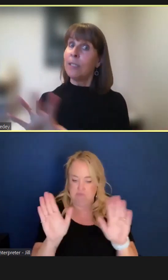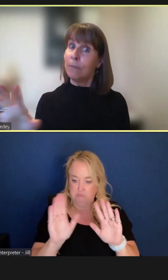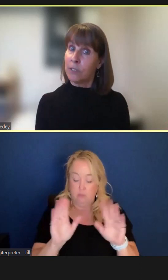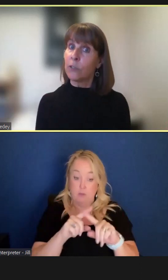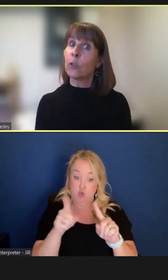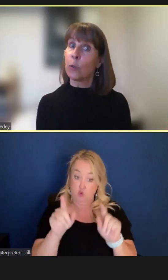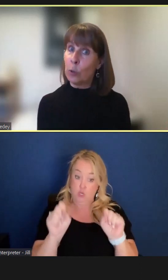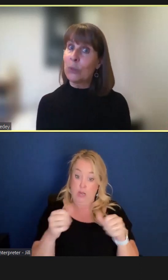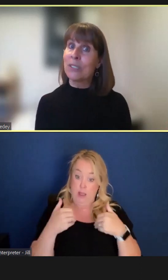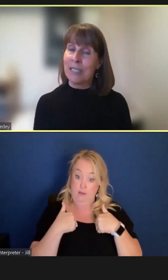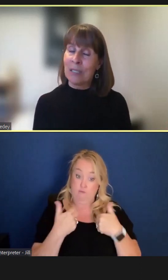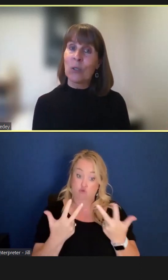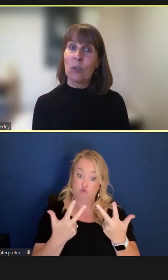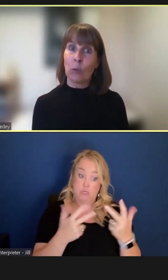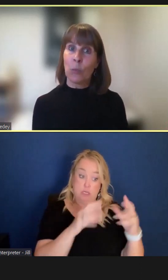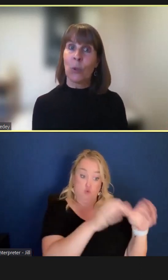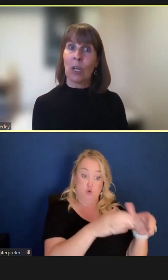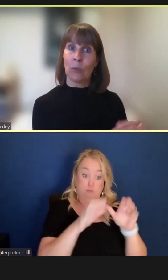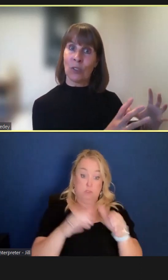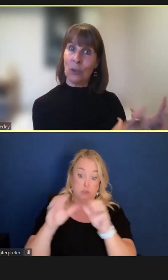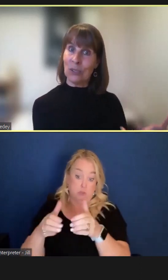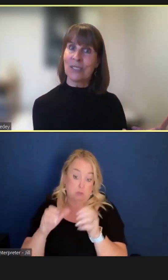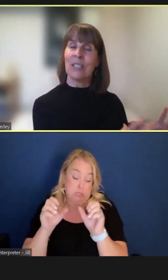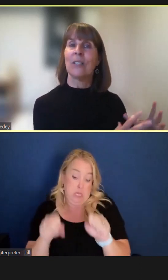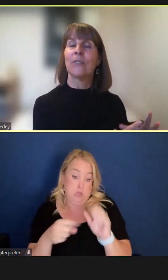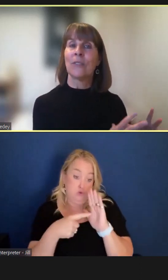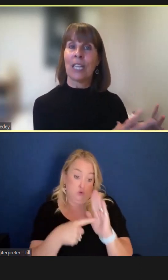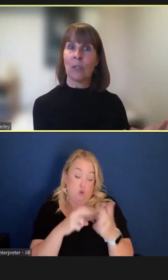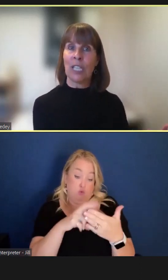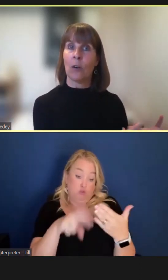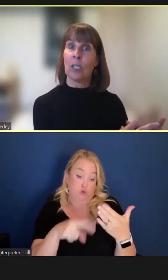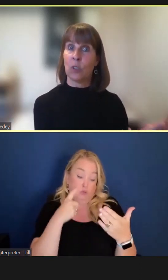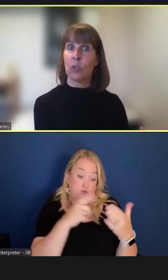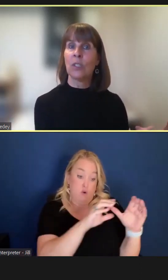different groups so you could report on results of language outcomes using a